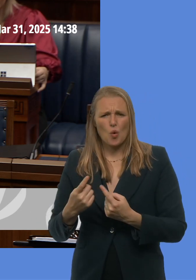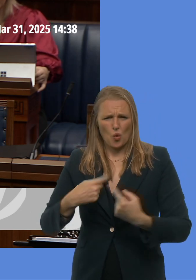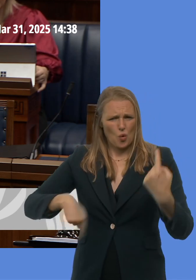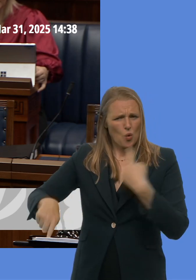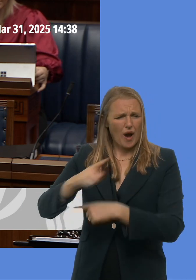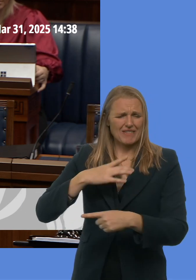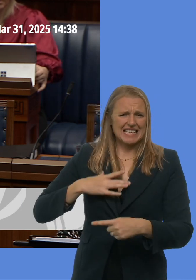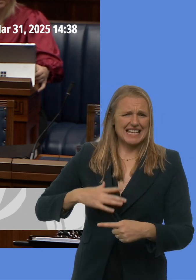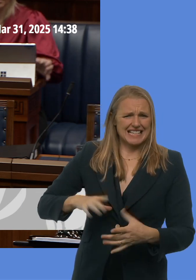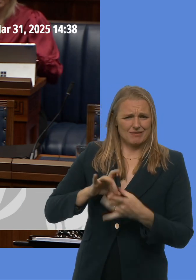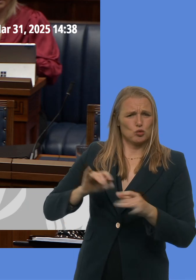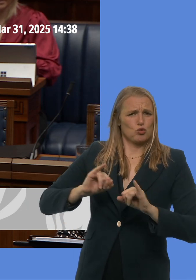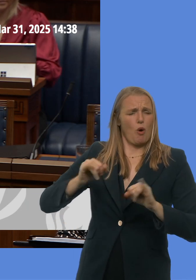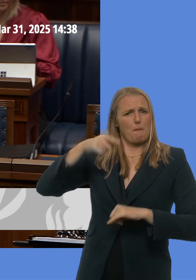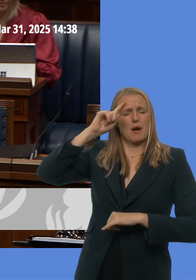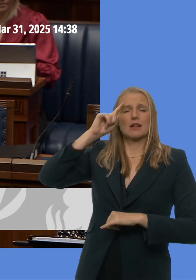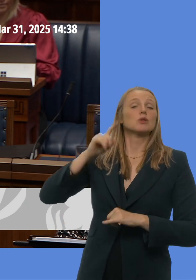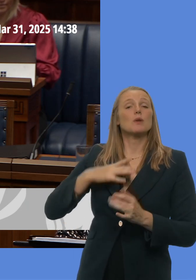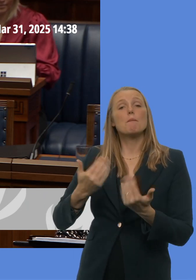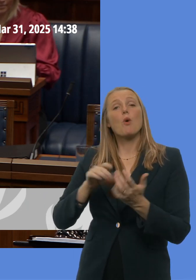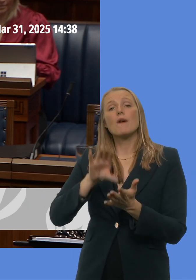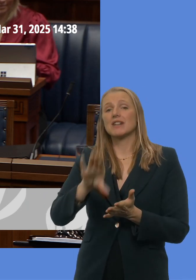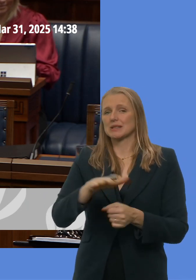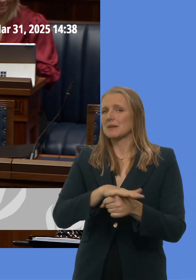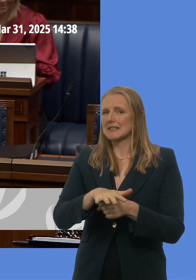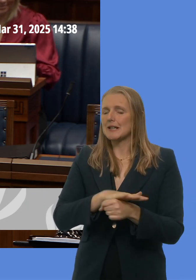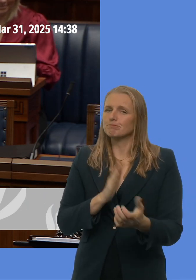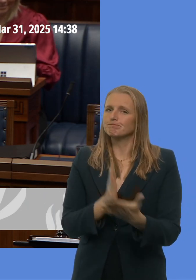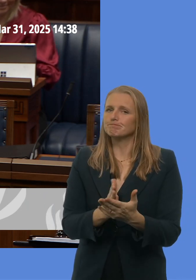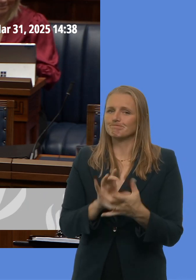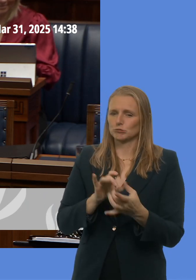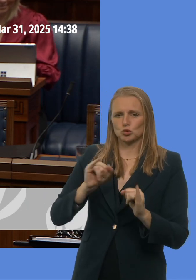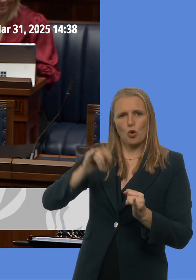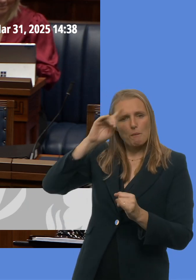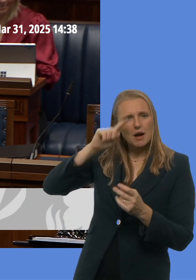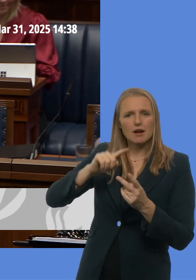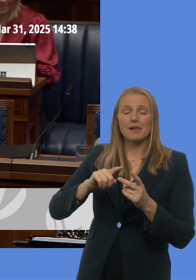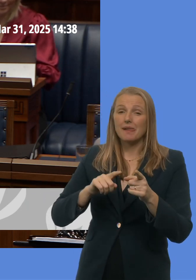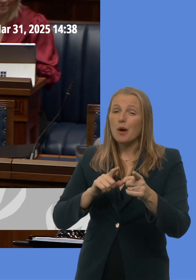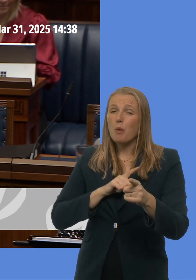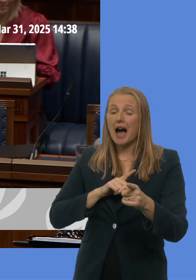I think that there needs to be more investment in this area. As we know, bad mental health is such